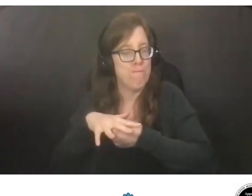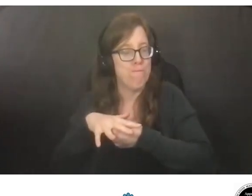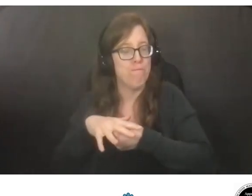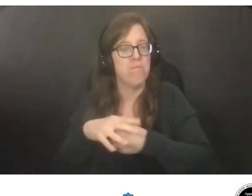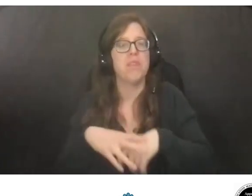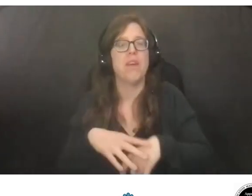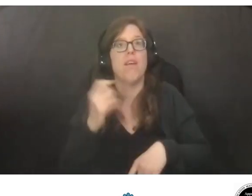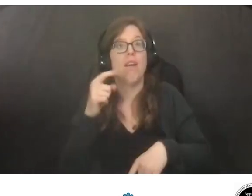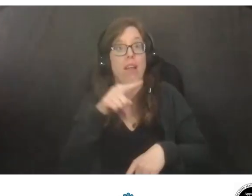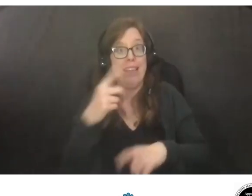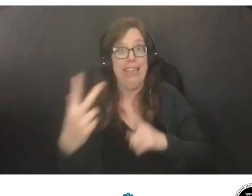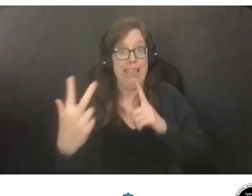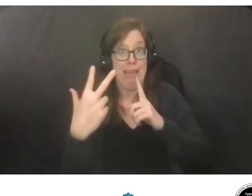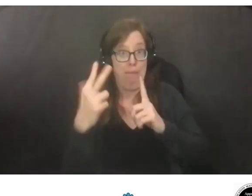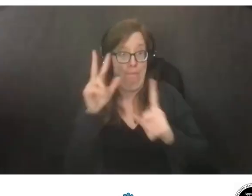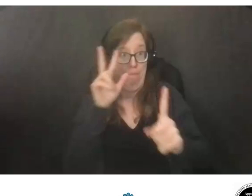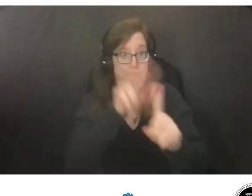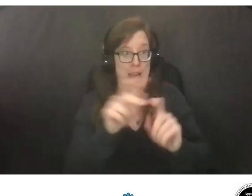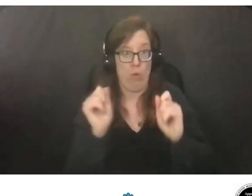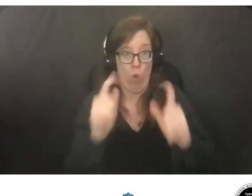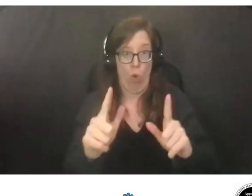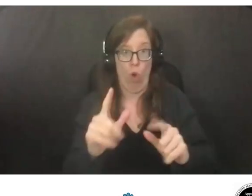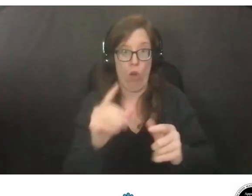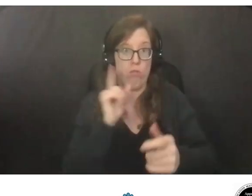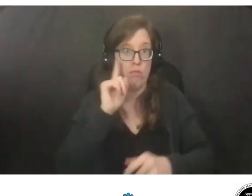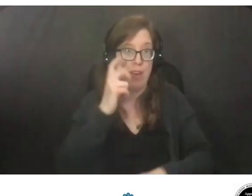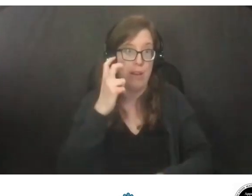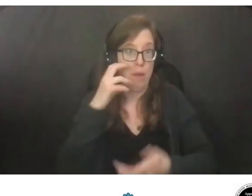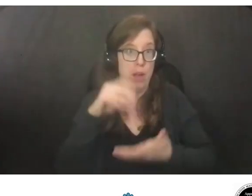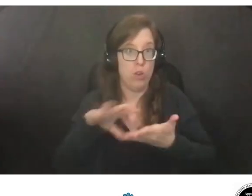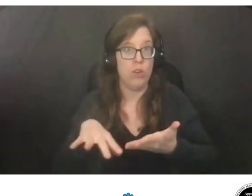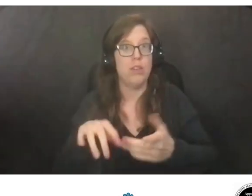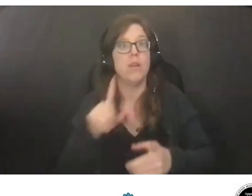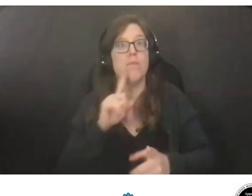While this applies to all of our students who are deafblind, I think it incredibly